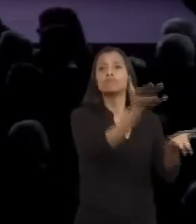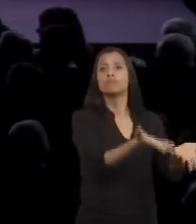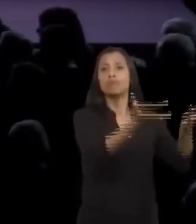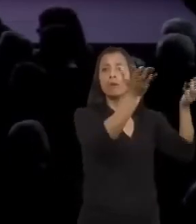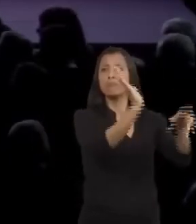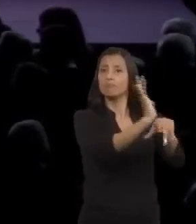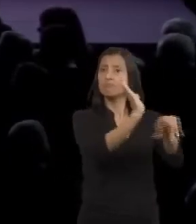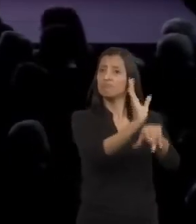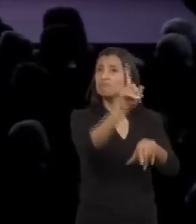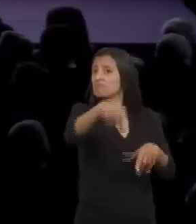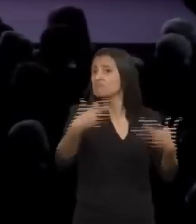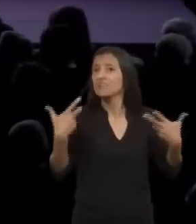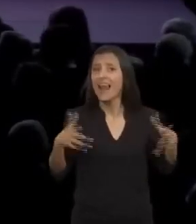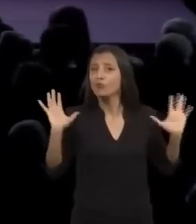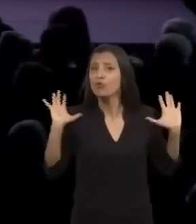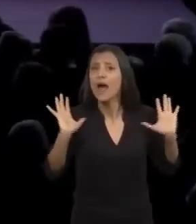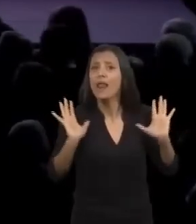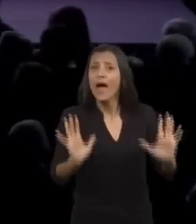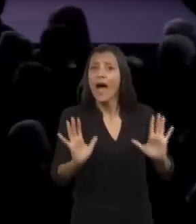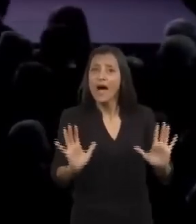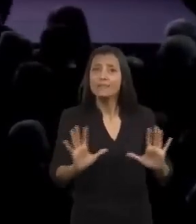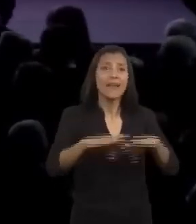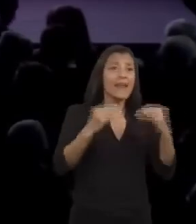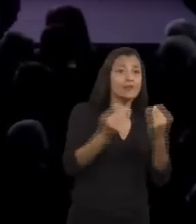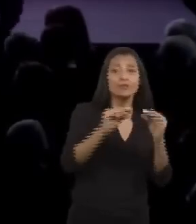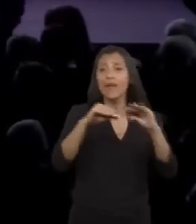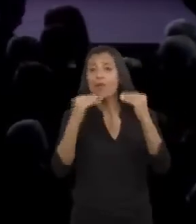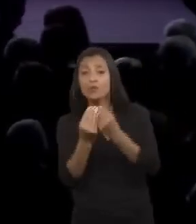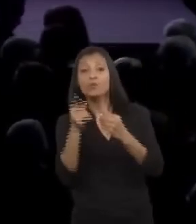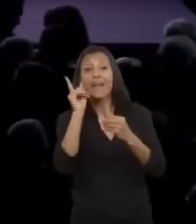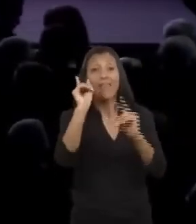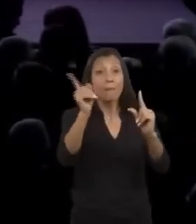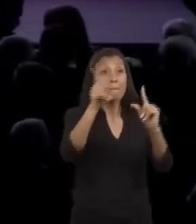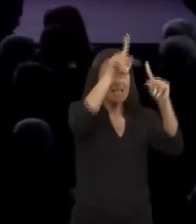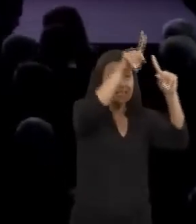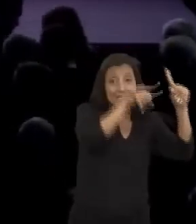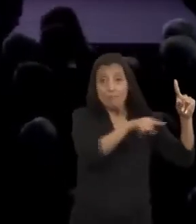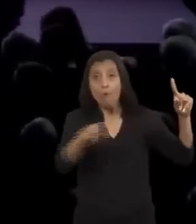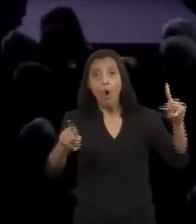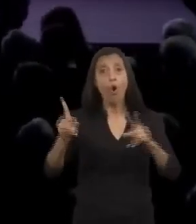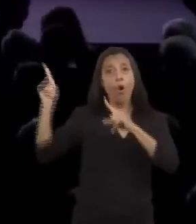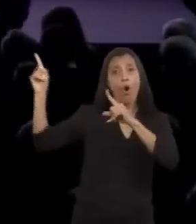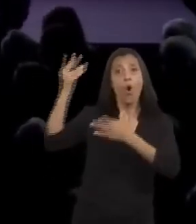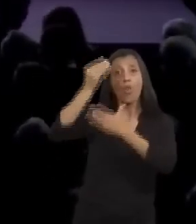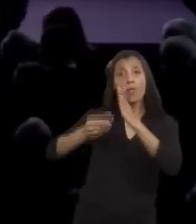That is, it is a natural result where this M-M line represents the combinations